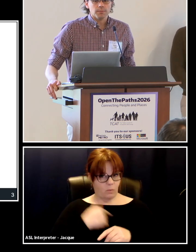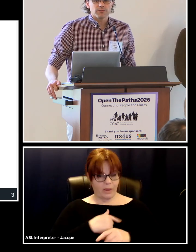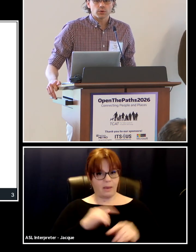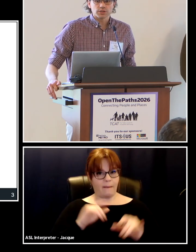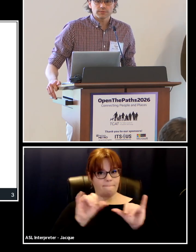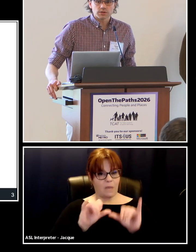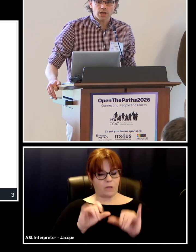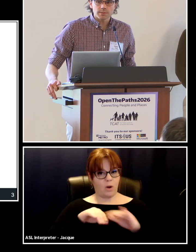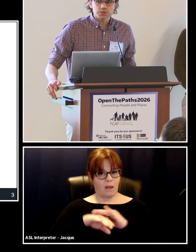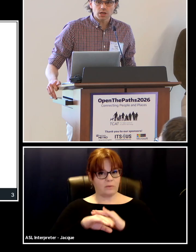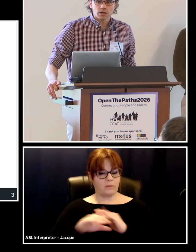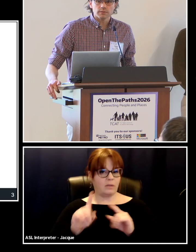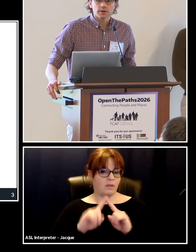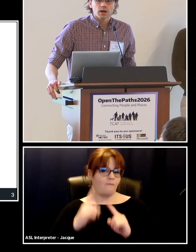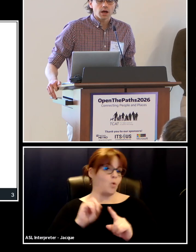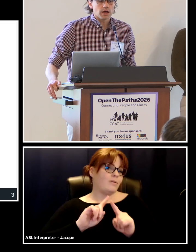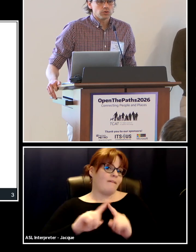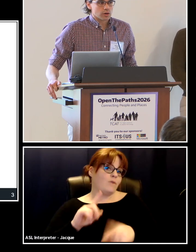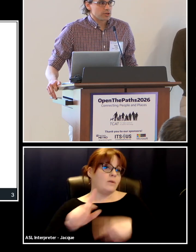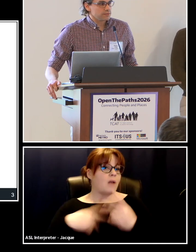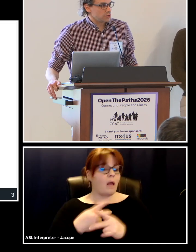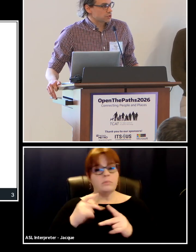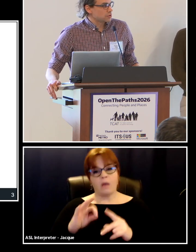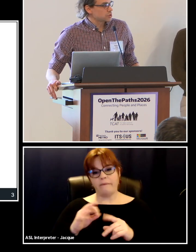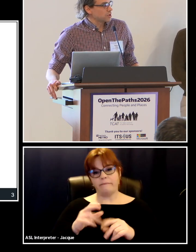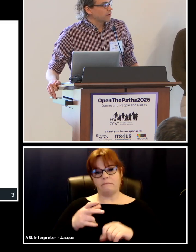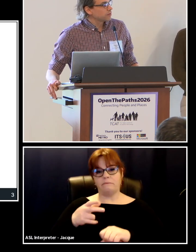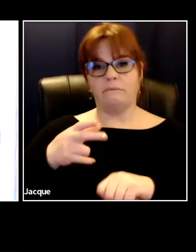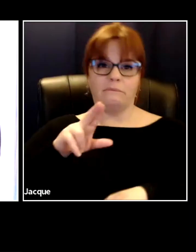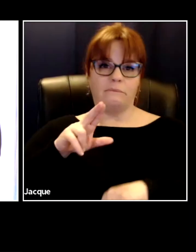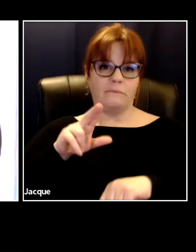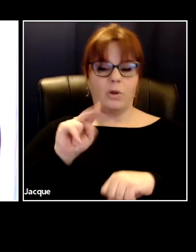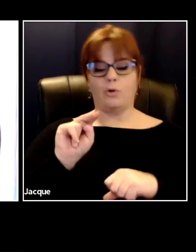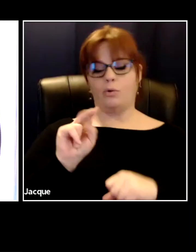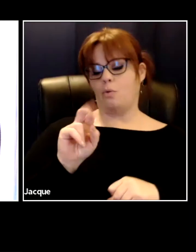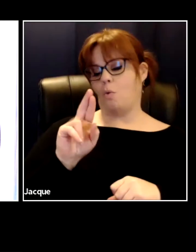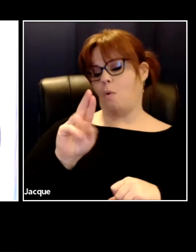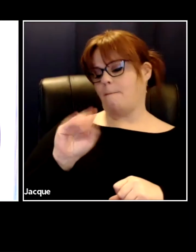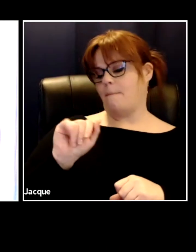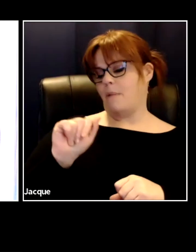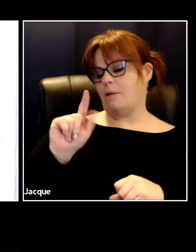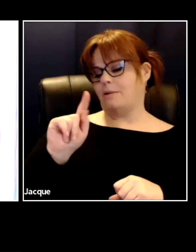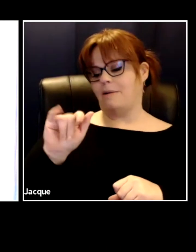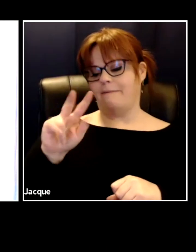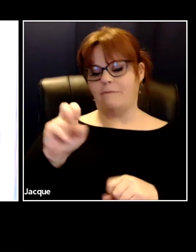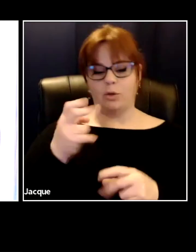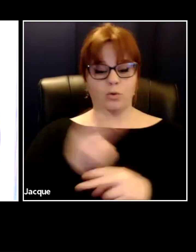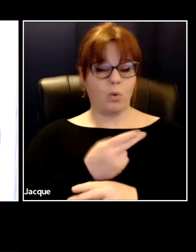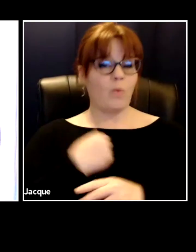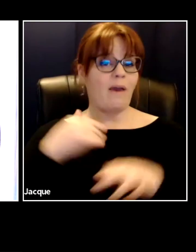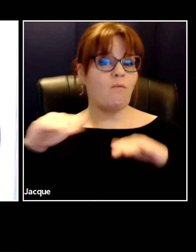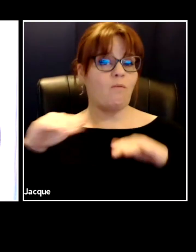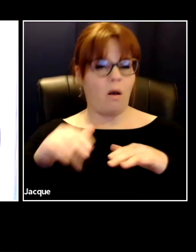um for different types of uh normative users. We have walking profiles that represent a person with